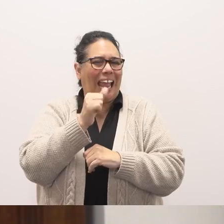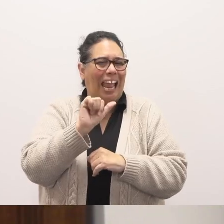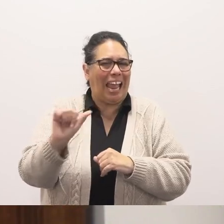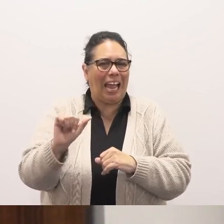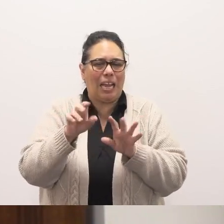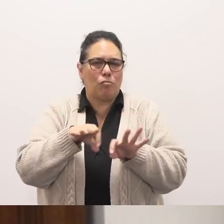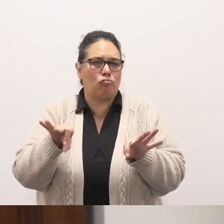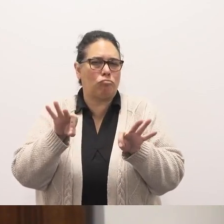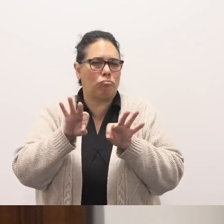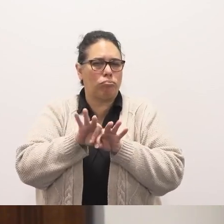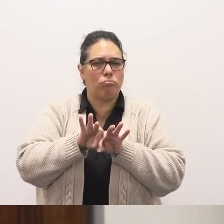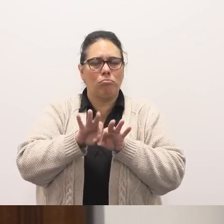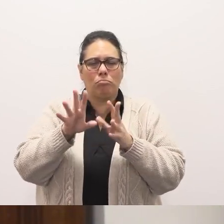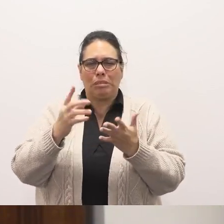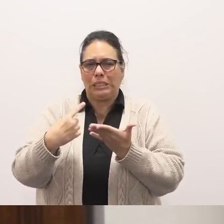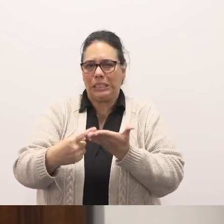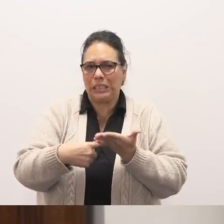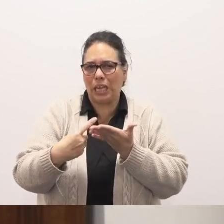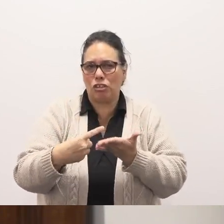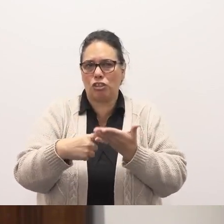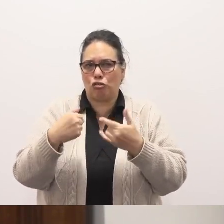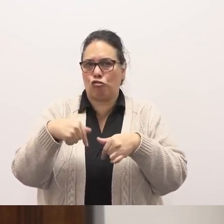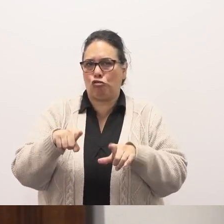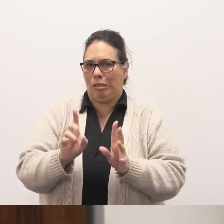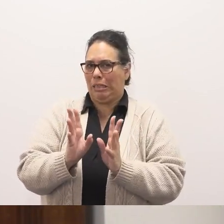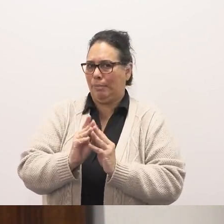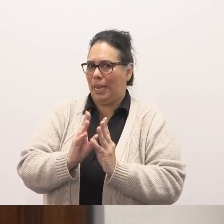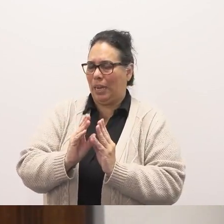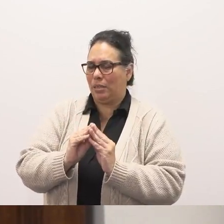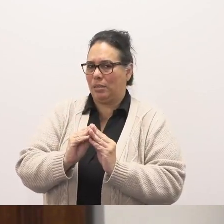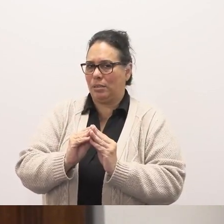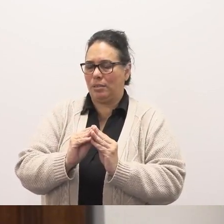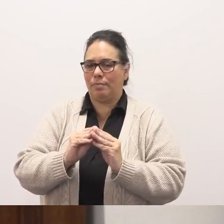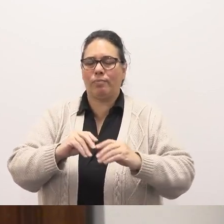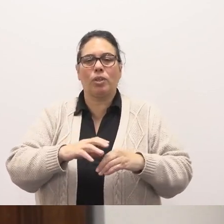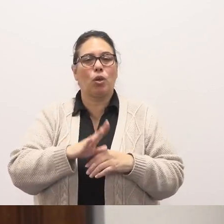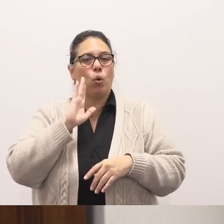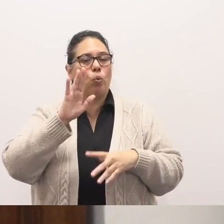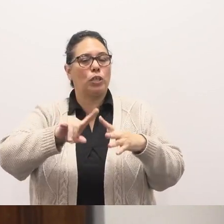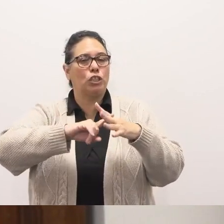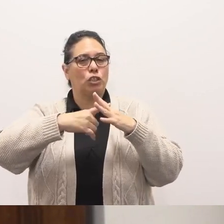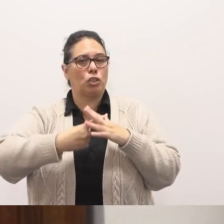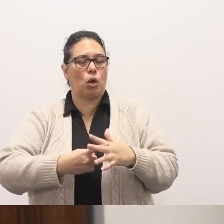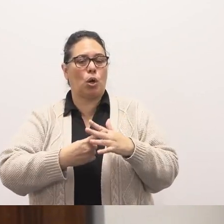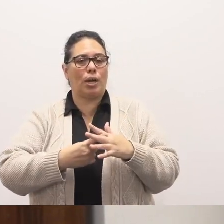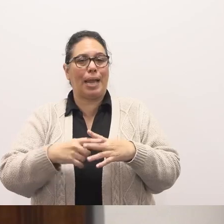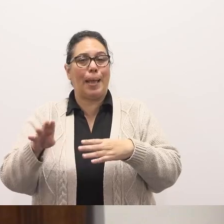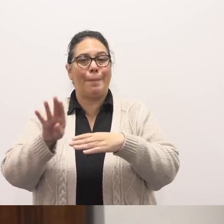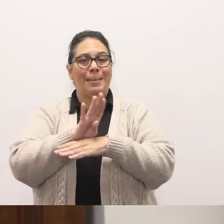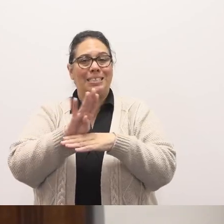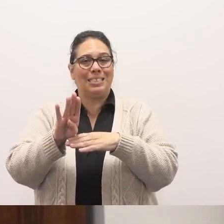that arise during these group meetings. And we will start with Business, Budget, and Policy Development.